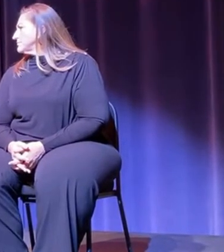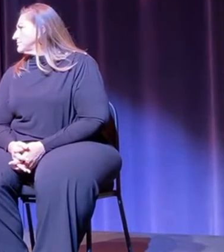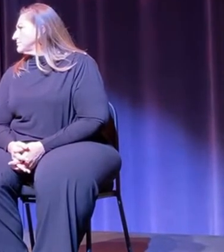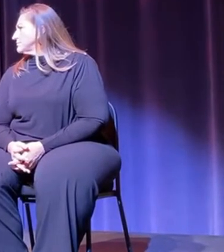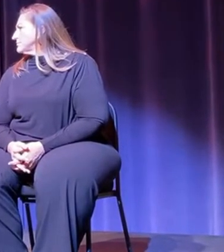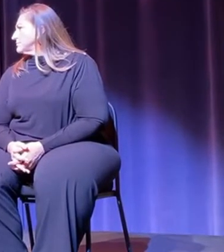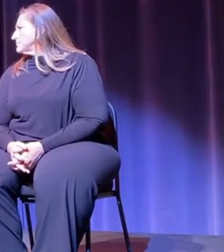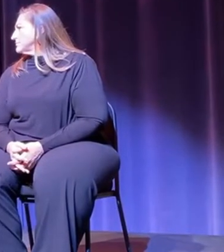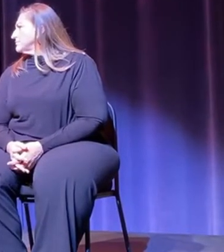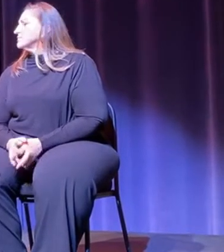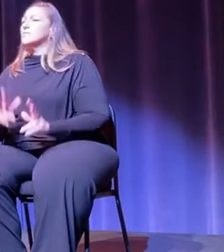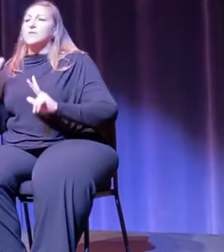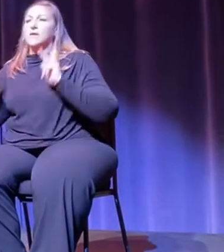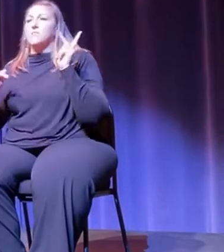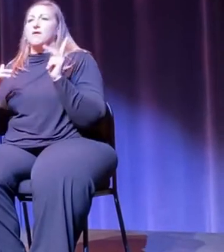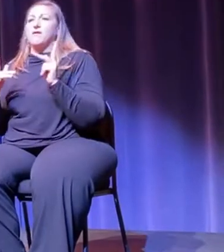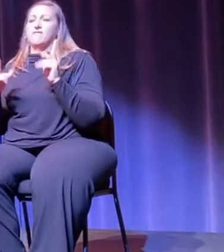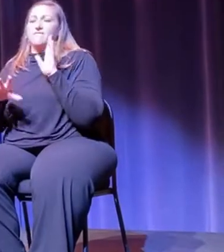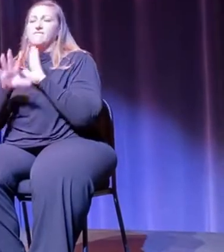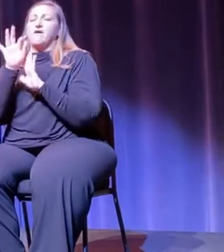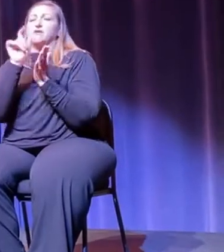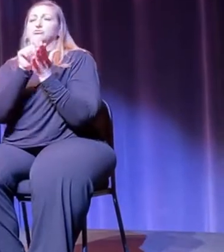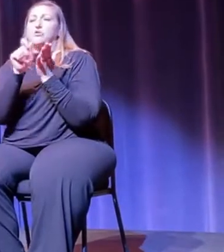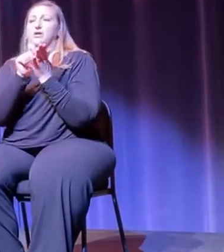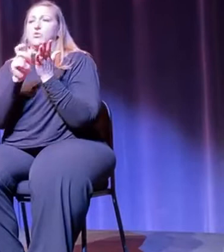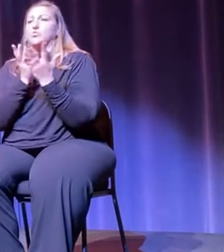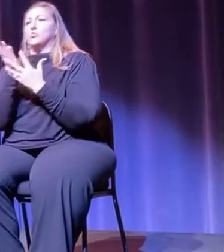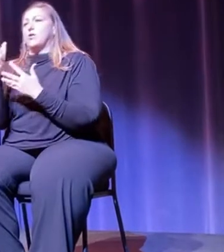people find writing through other people who read